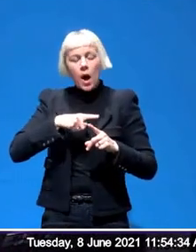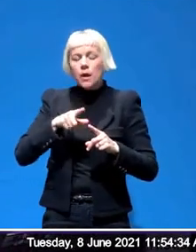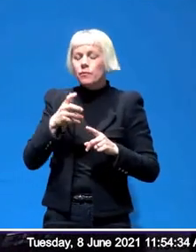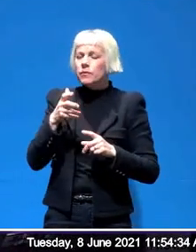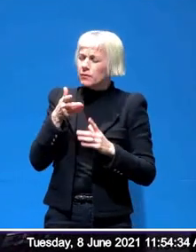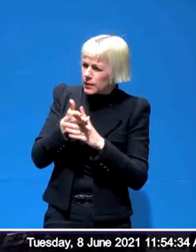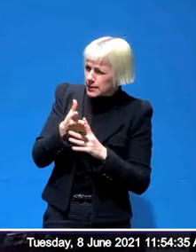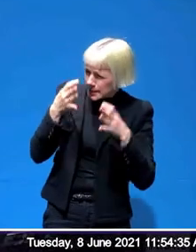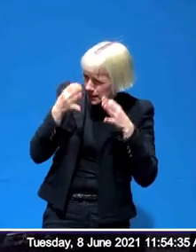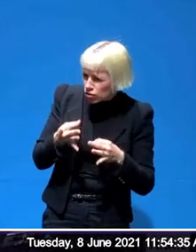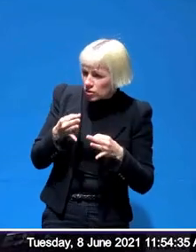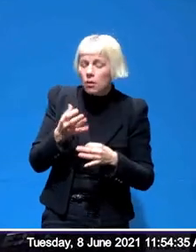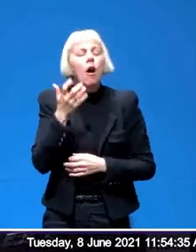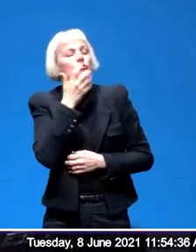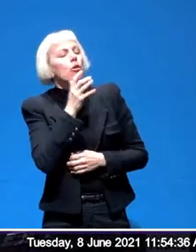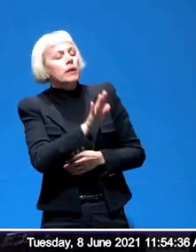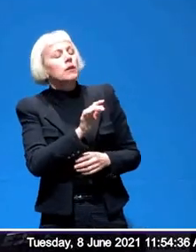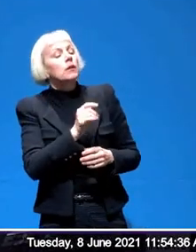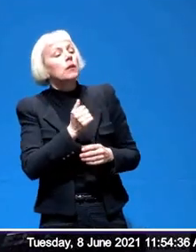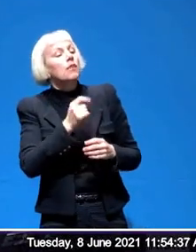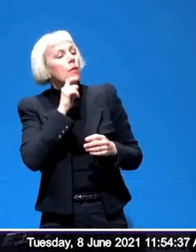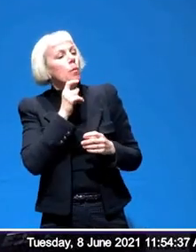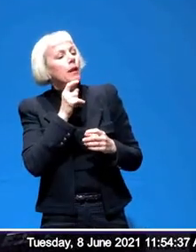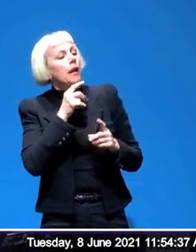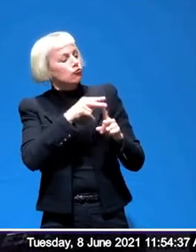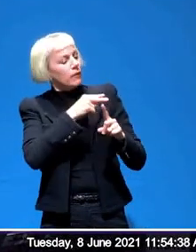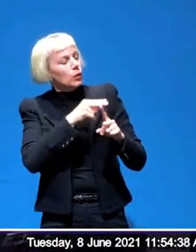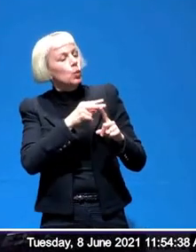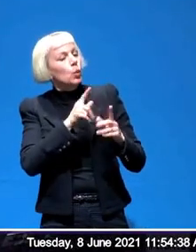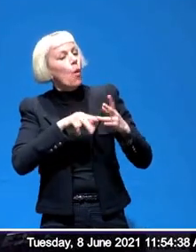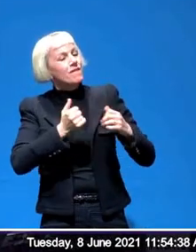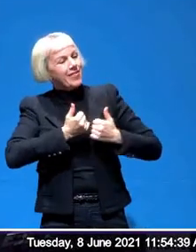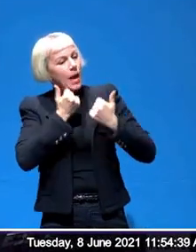Sorry, decision, not to grant a review of Daniel's plan.